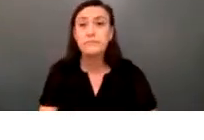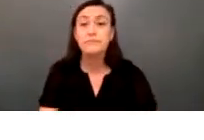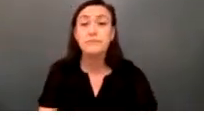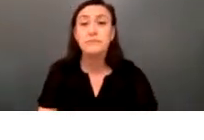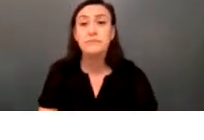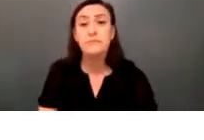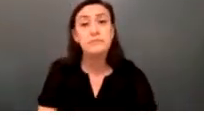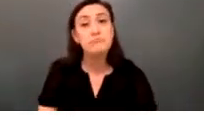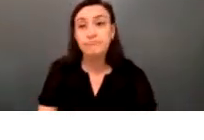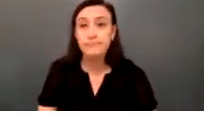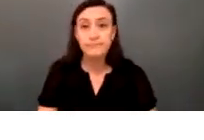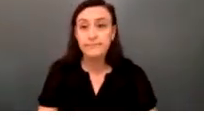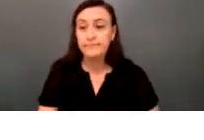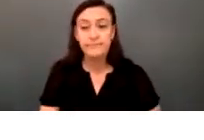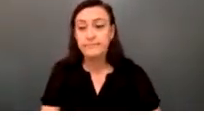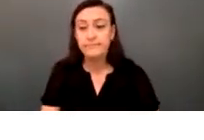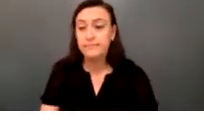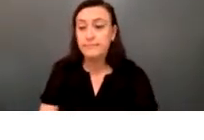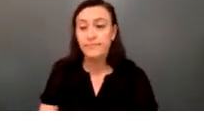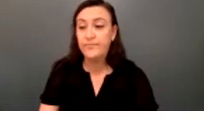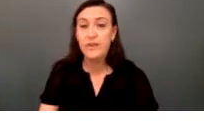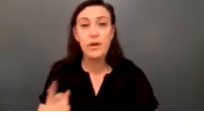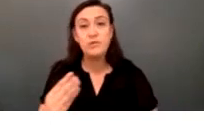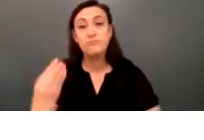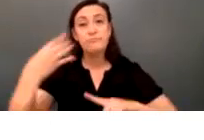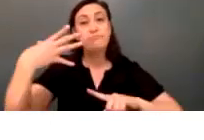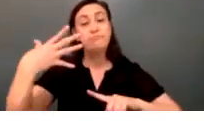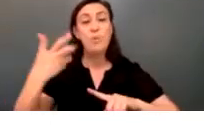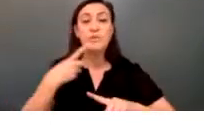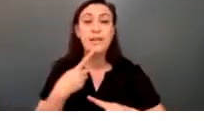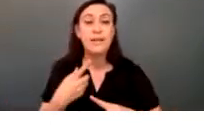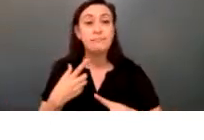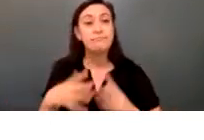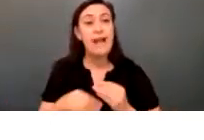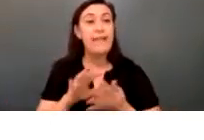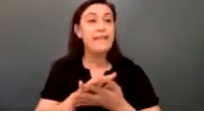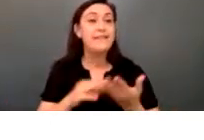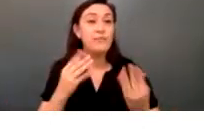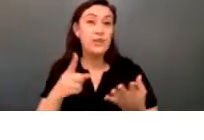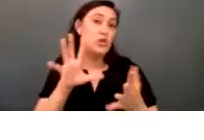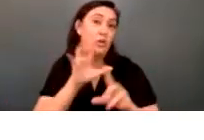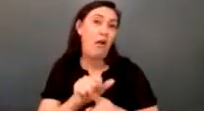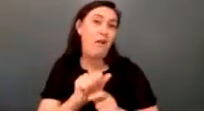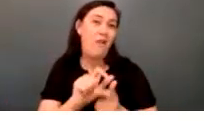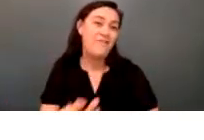No, Angie, I was just putting on my video to come in and add some of this information. But you got it right as I went out.